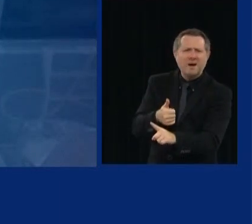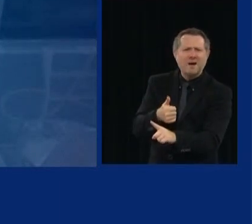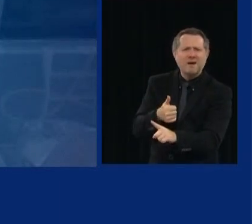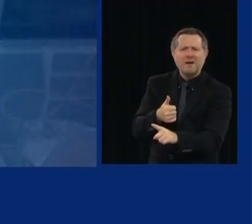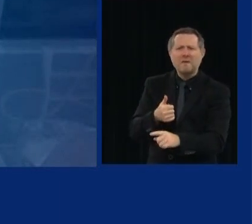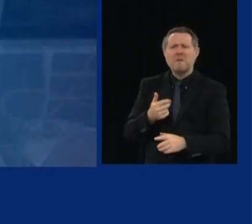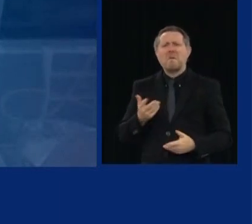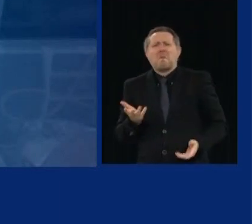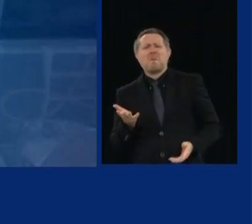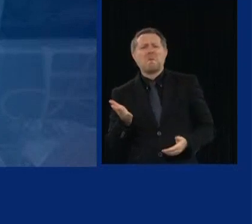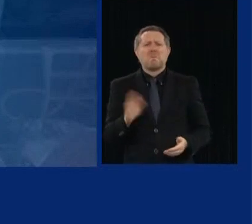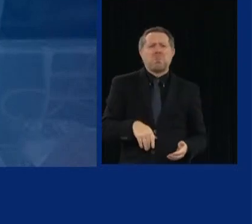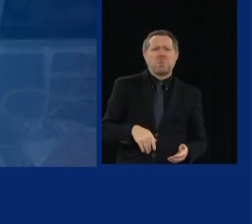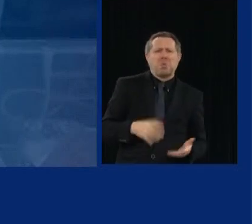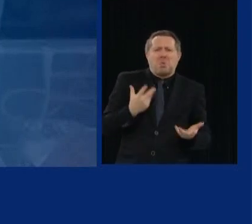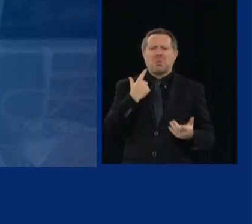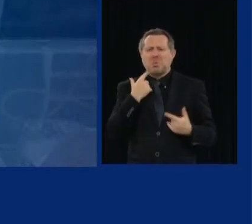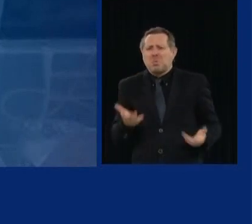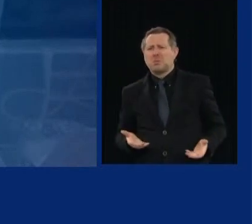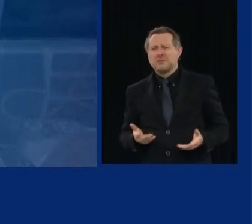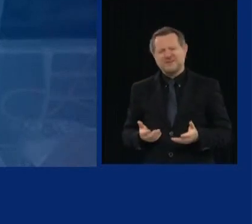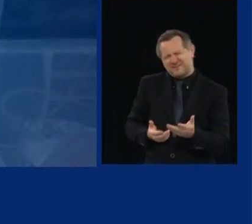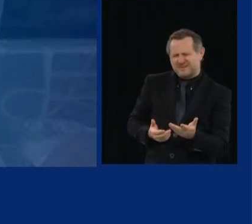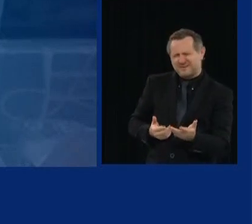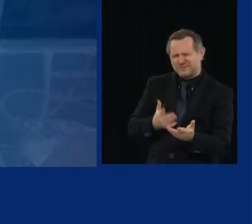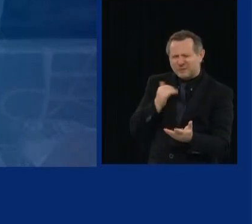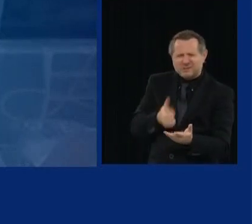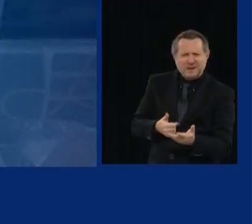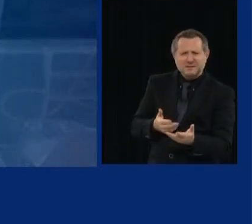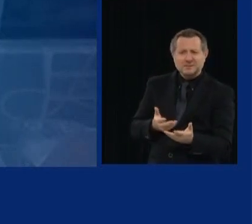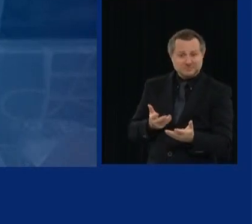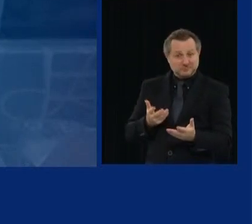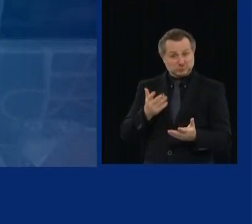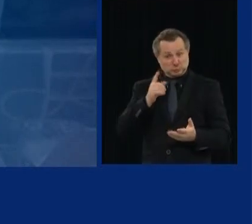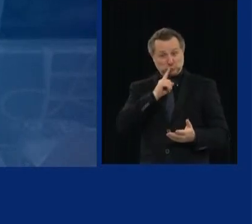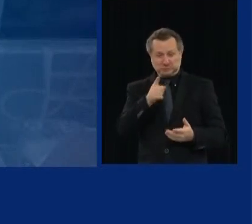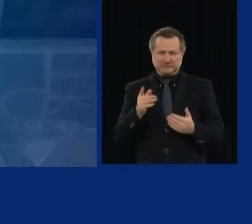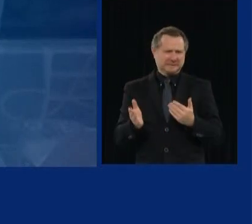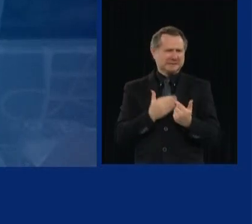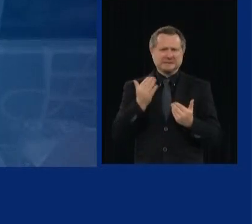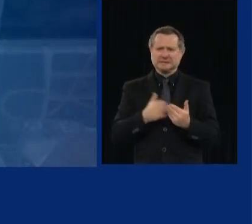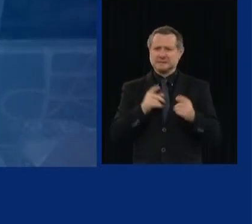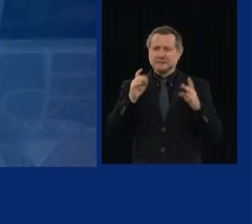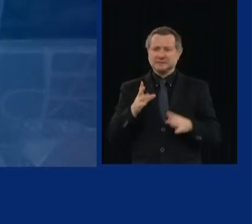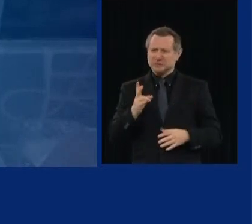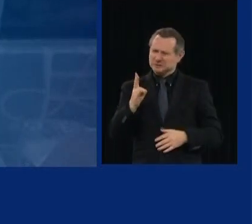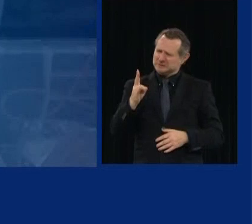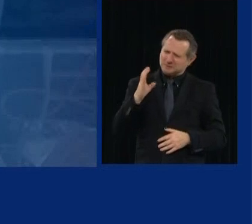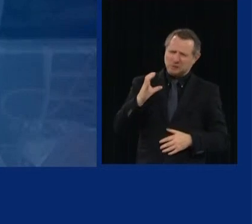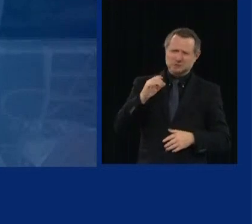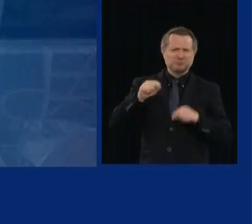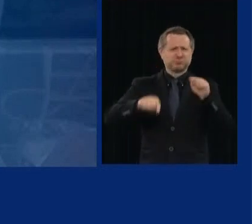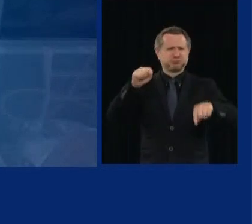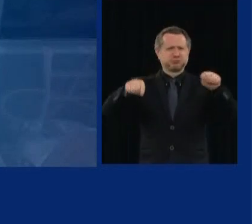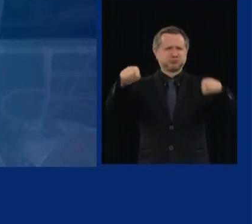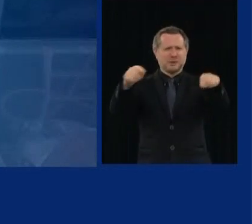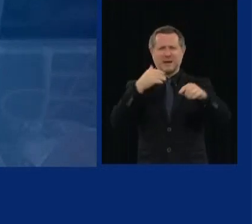SO I HAVE BEEN ASKING PEOPLE, HAVE YOU BEEN TESTED? NO, WHY NOT?